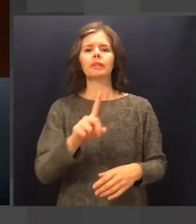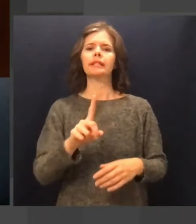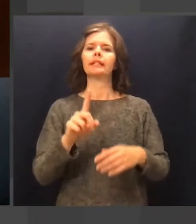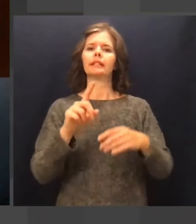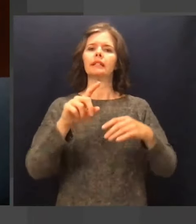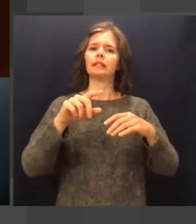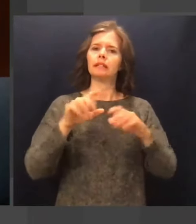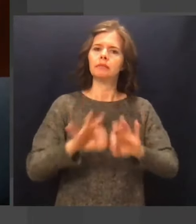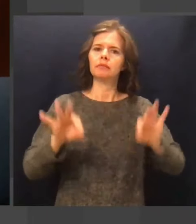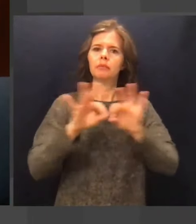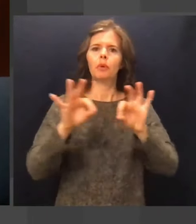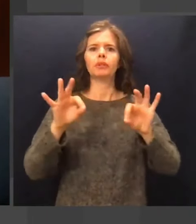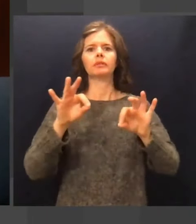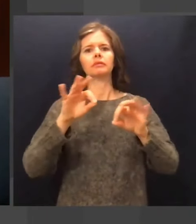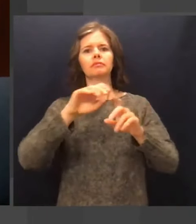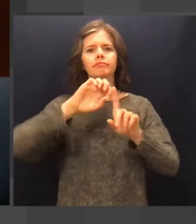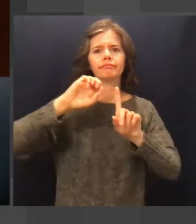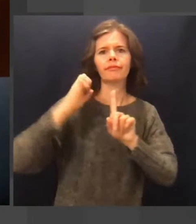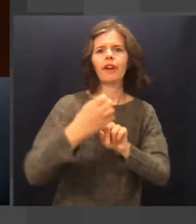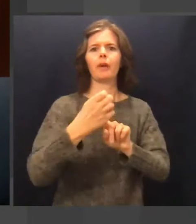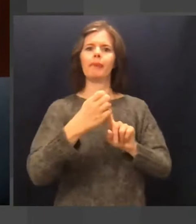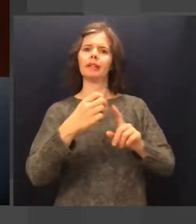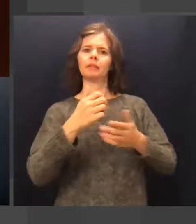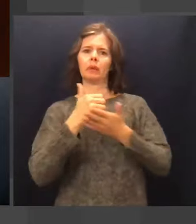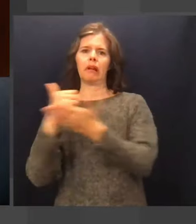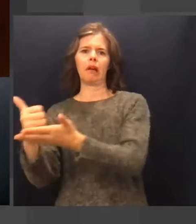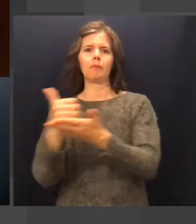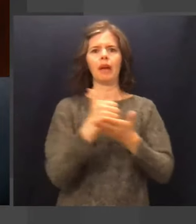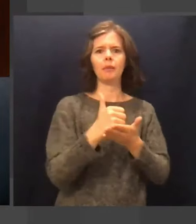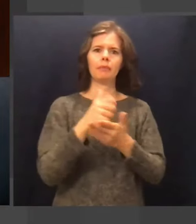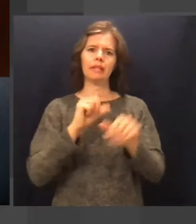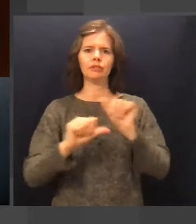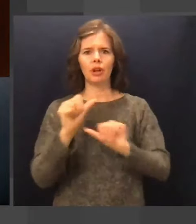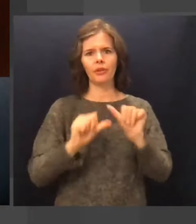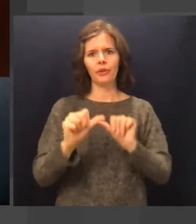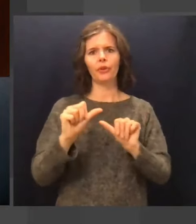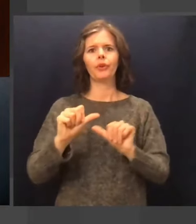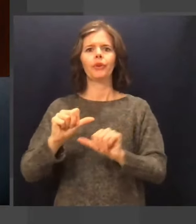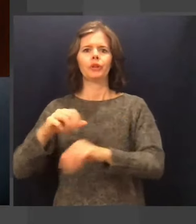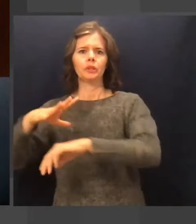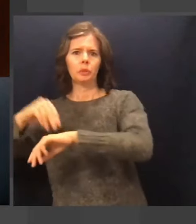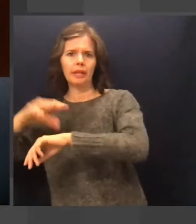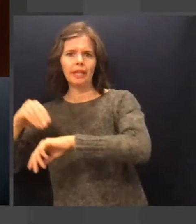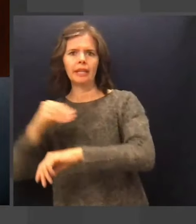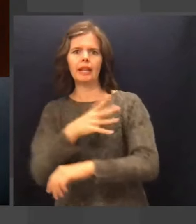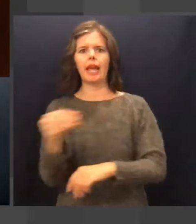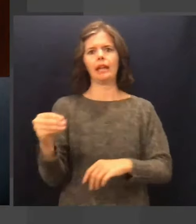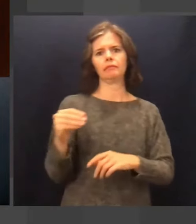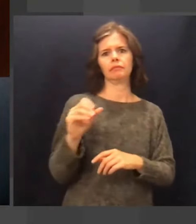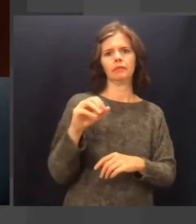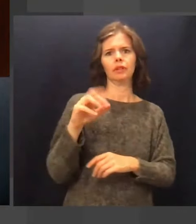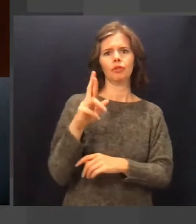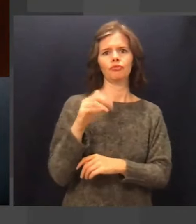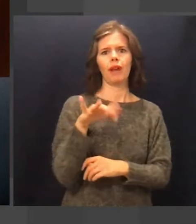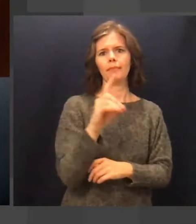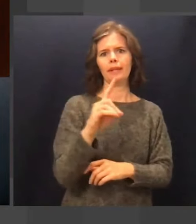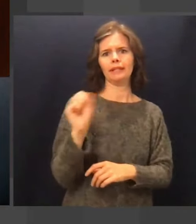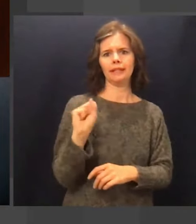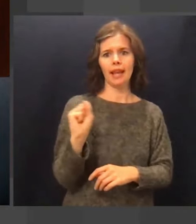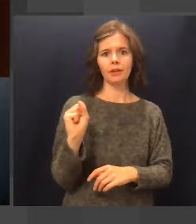BUT TO HELP EVERYONE -- IN STOCKHOLM AND REDMOND I WROTE A